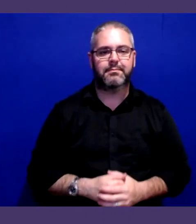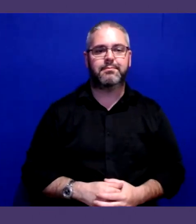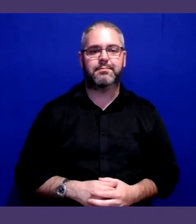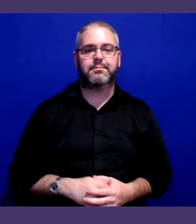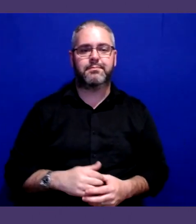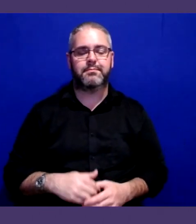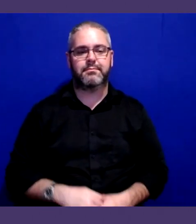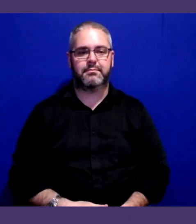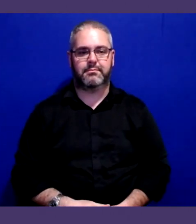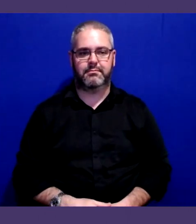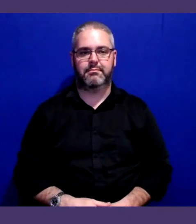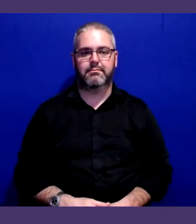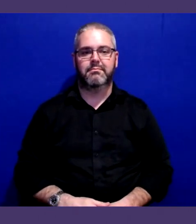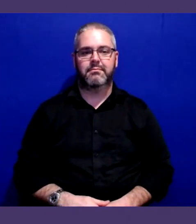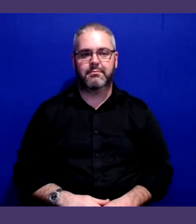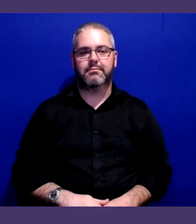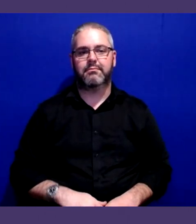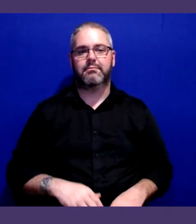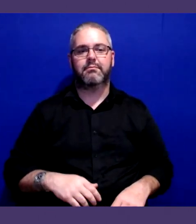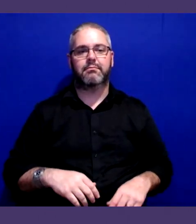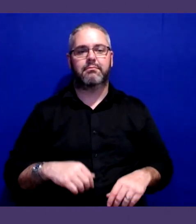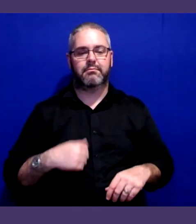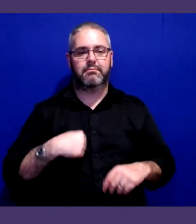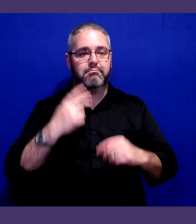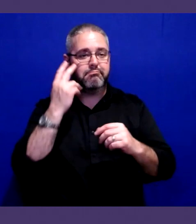the overlap with accessibility and issues